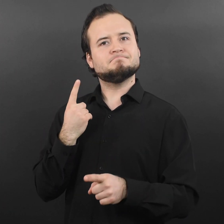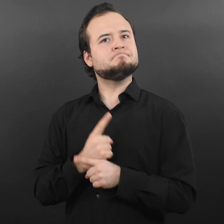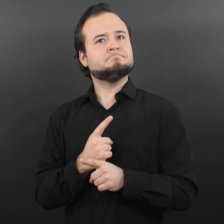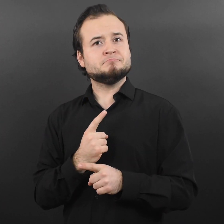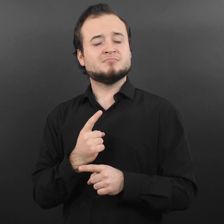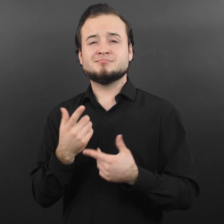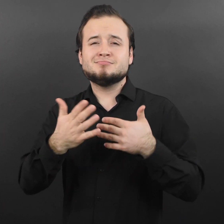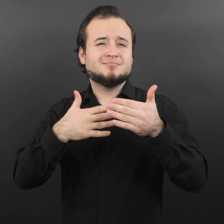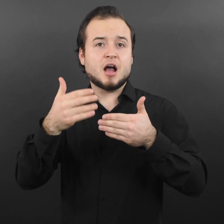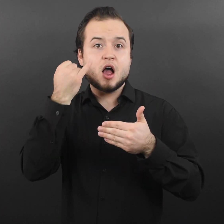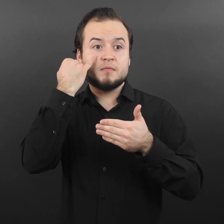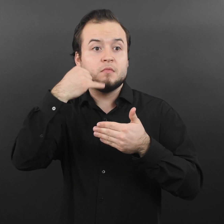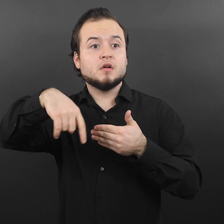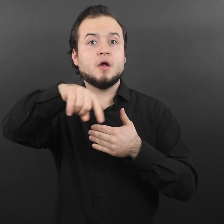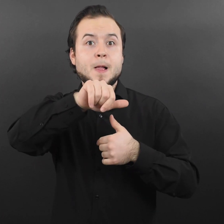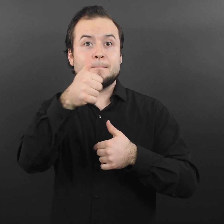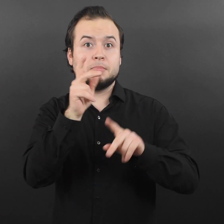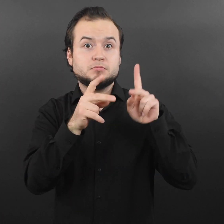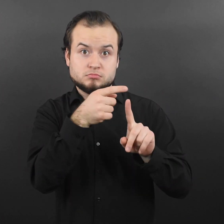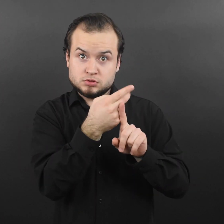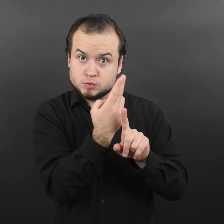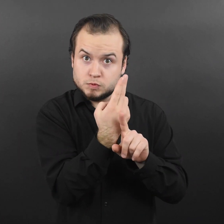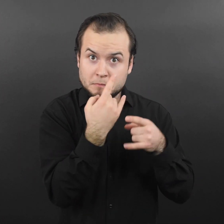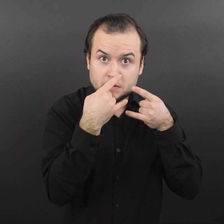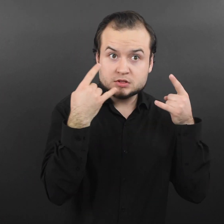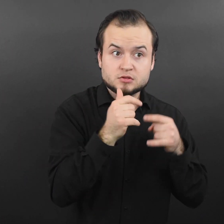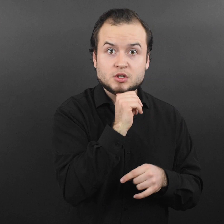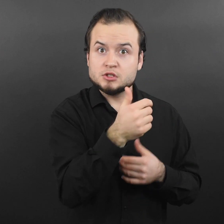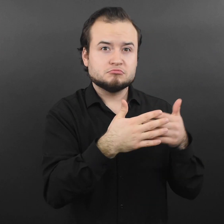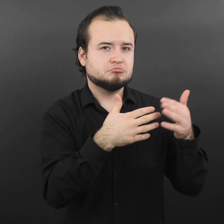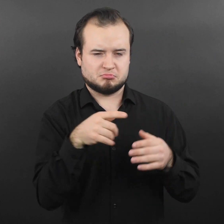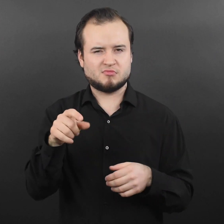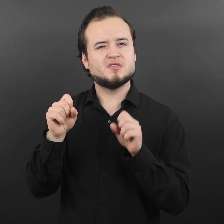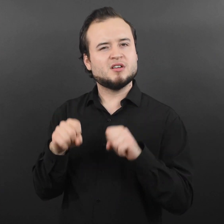regardless of whether others around them are masked.